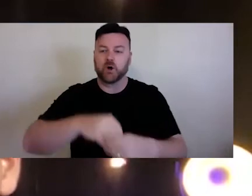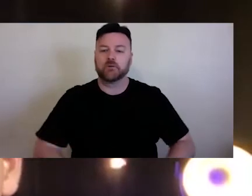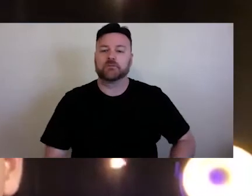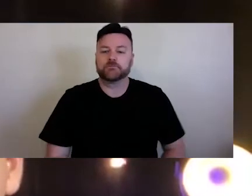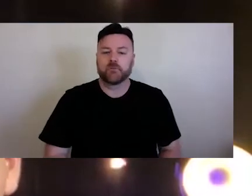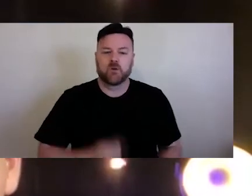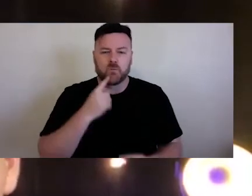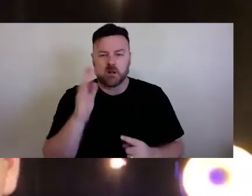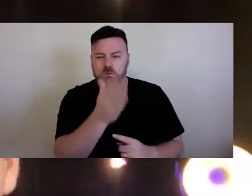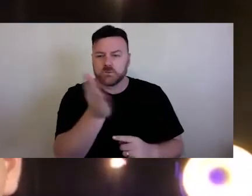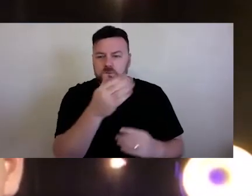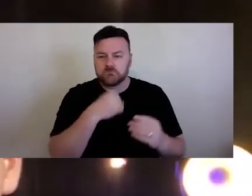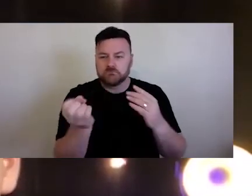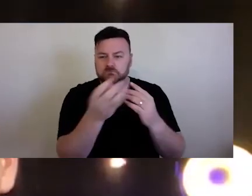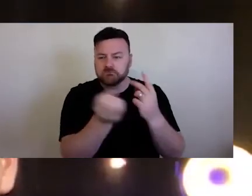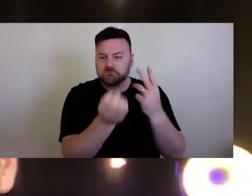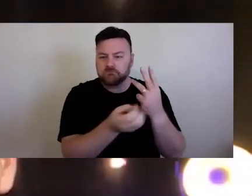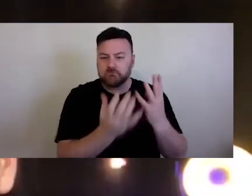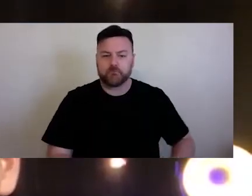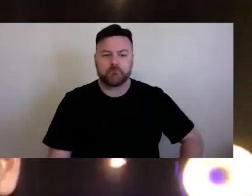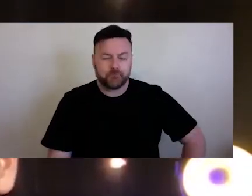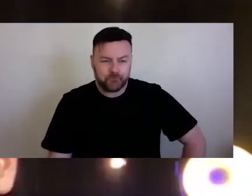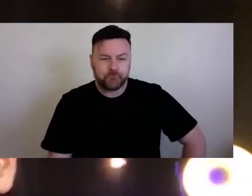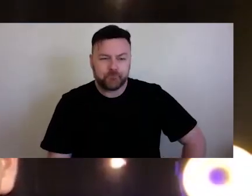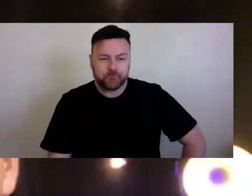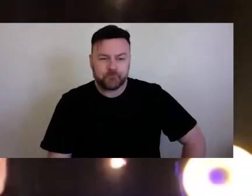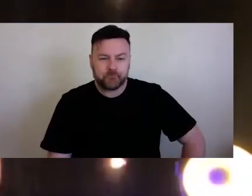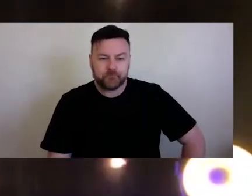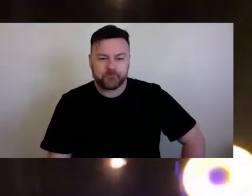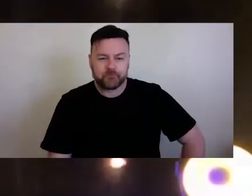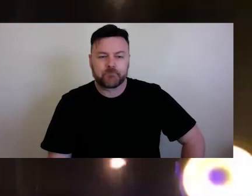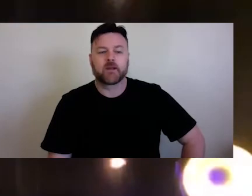through all my slides if I get them to work here. Here we go. Excellent.